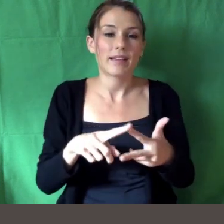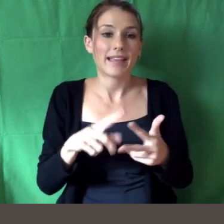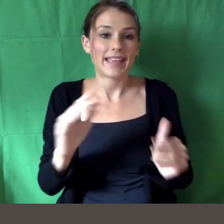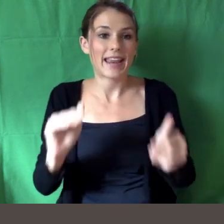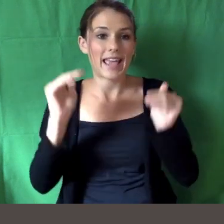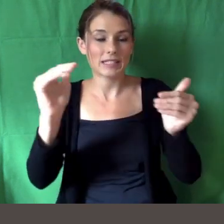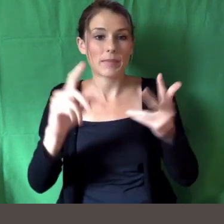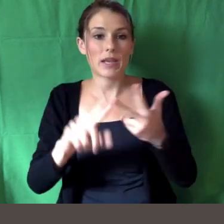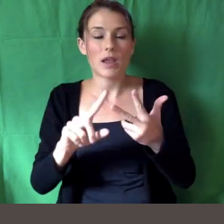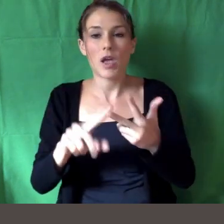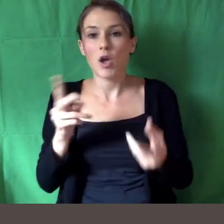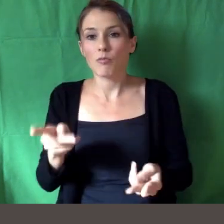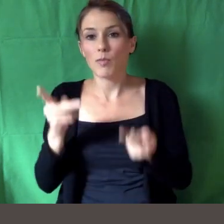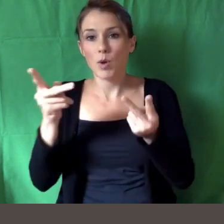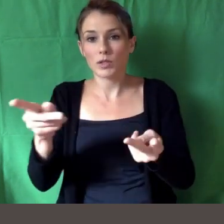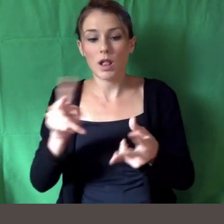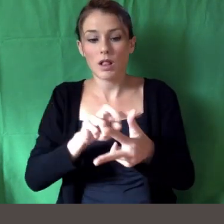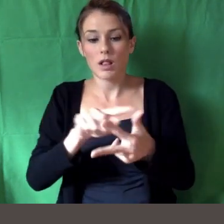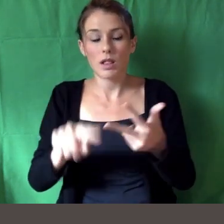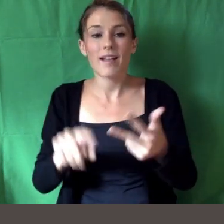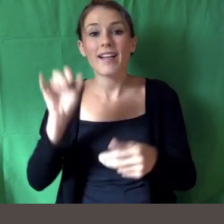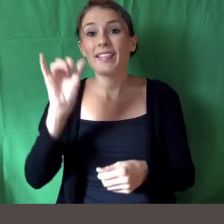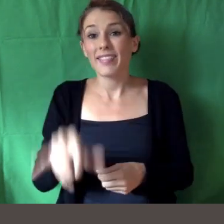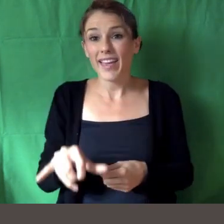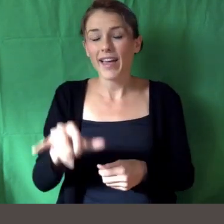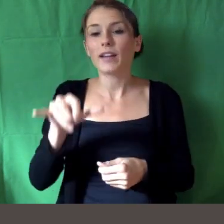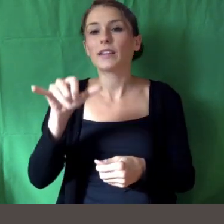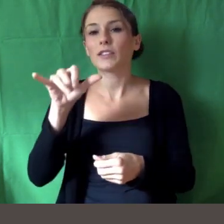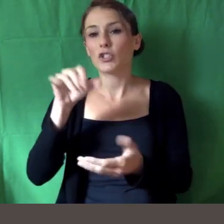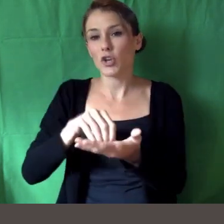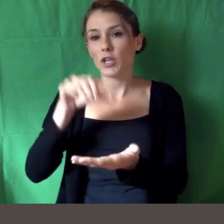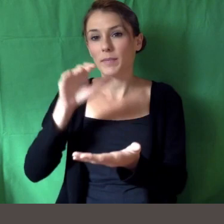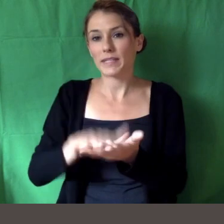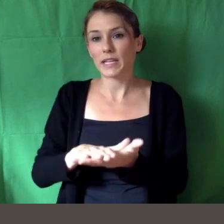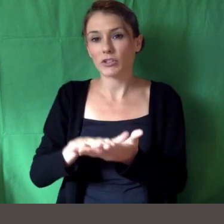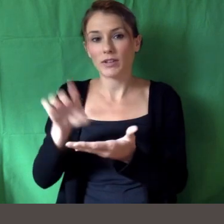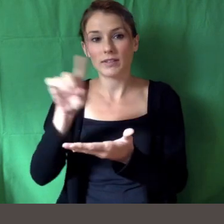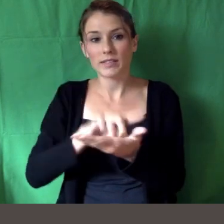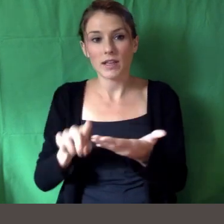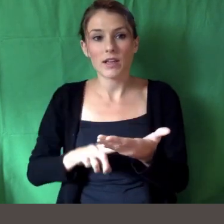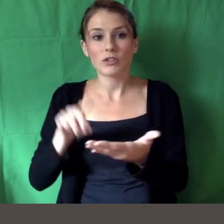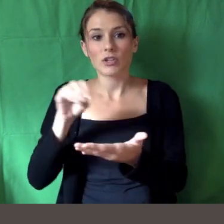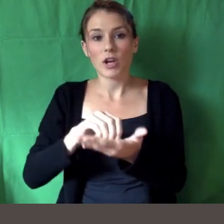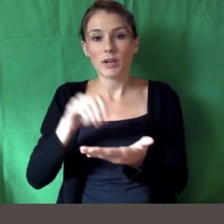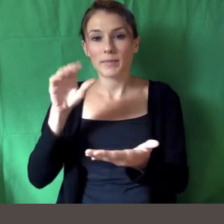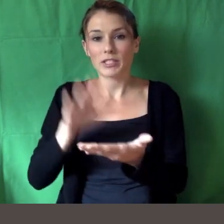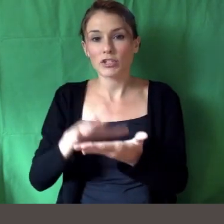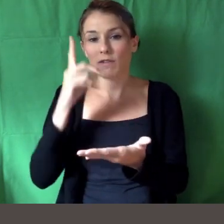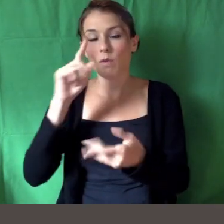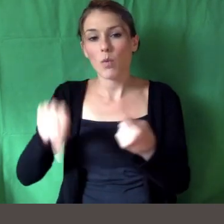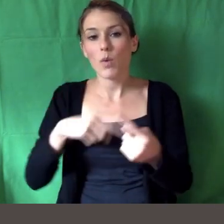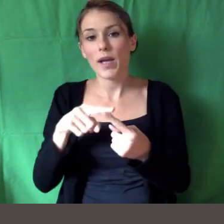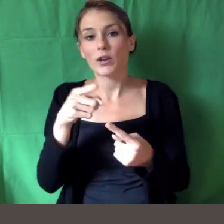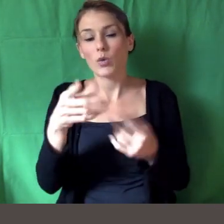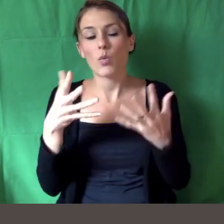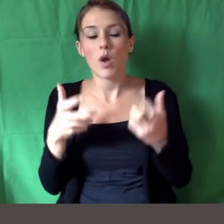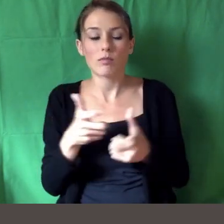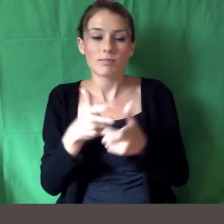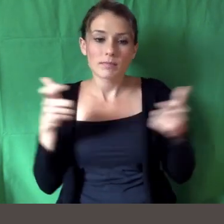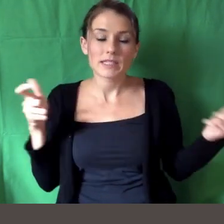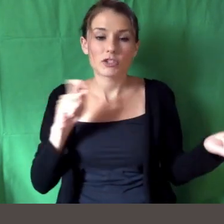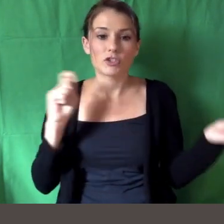So it is a documentation, it's a design documentation for when you want to make major changes to